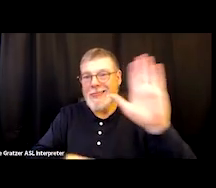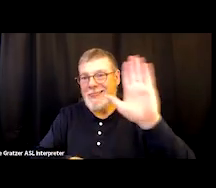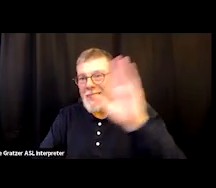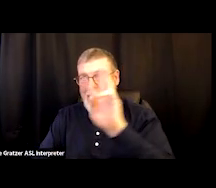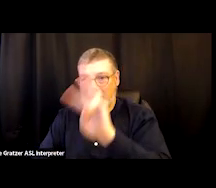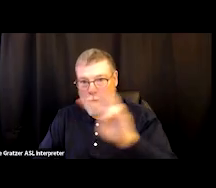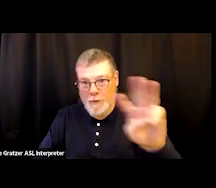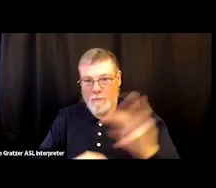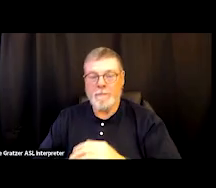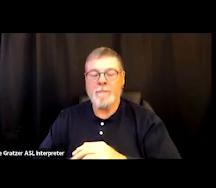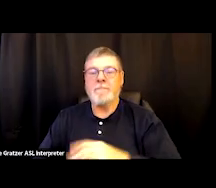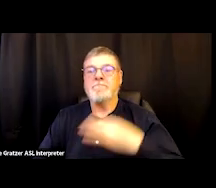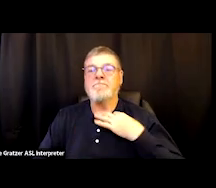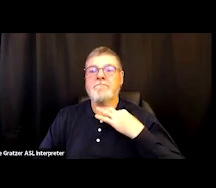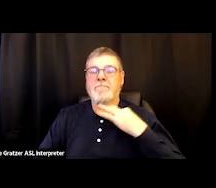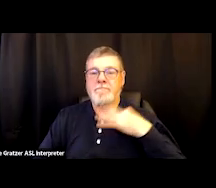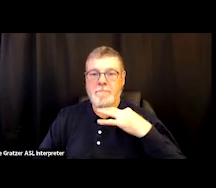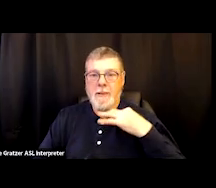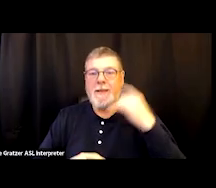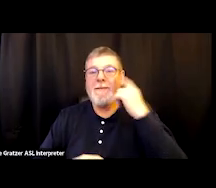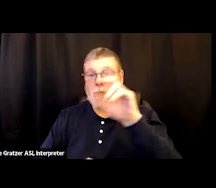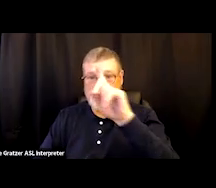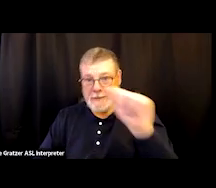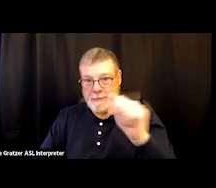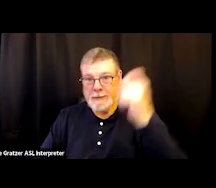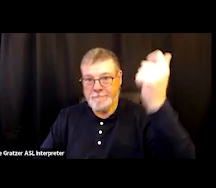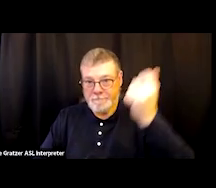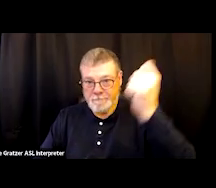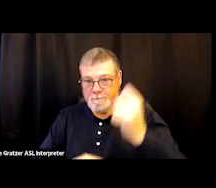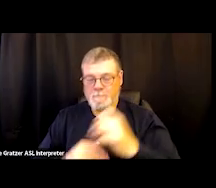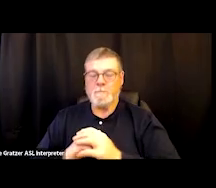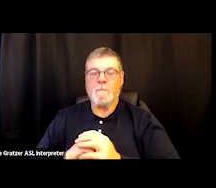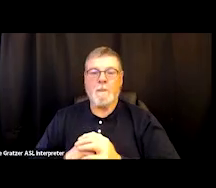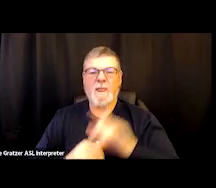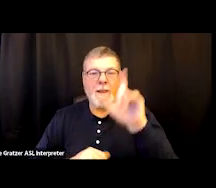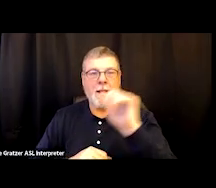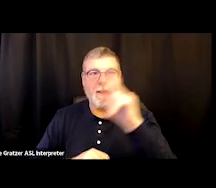to where you would apply for disability benefits. We have the link on this slide.